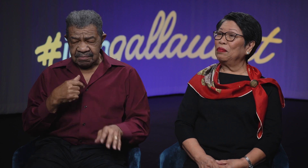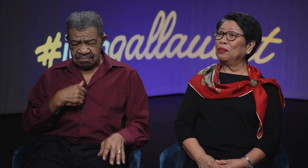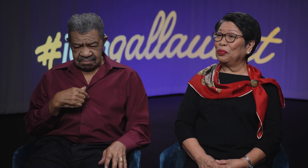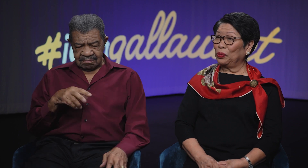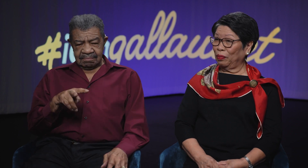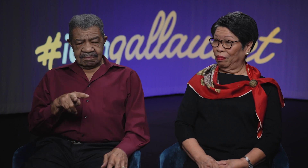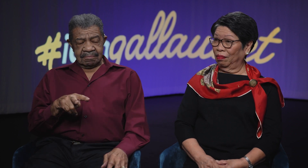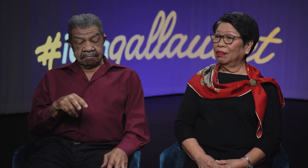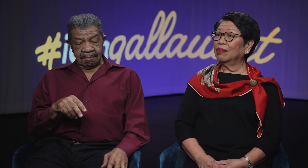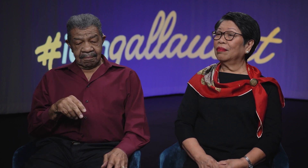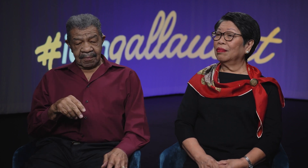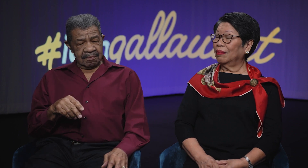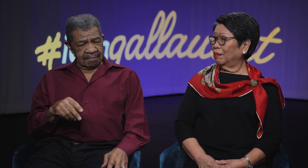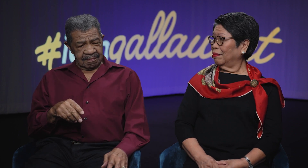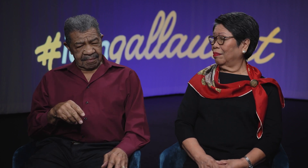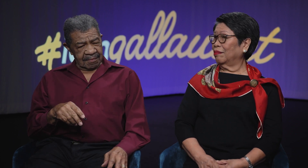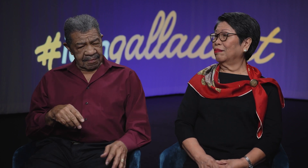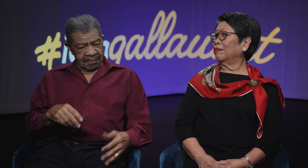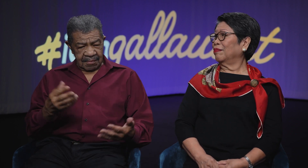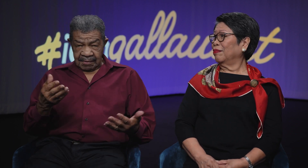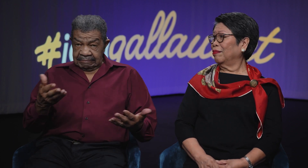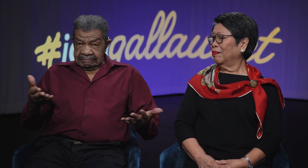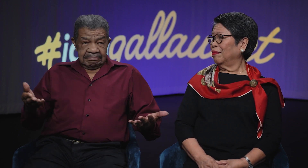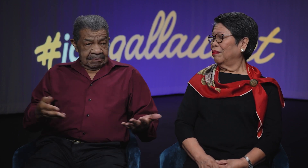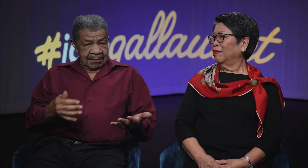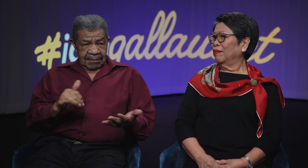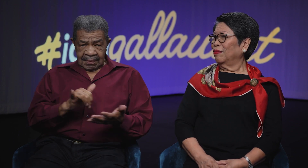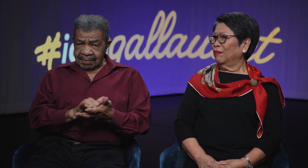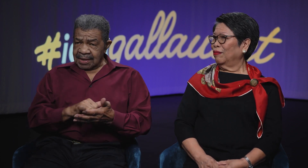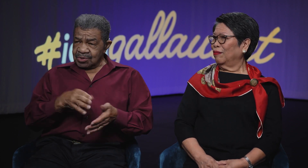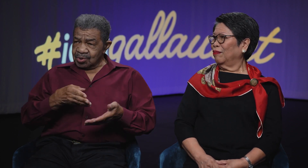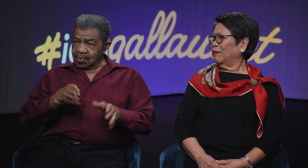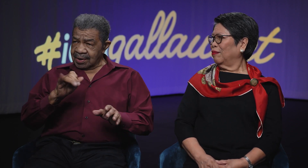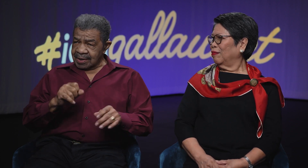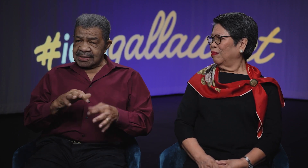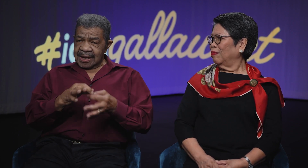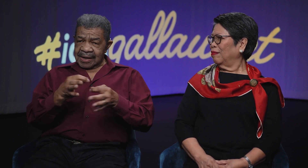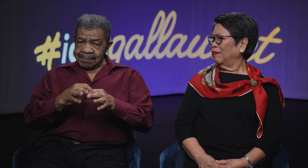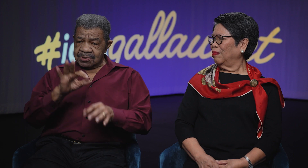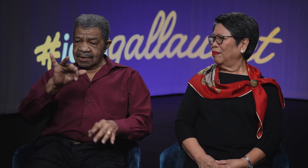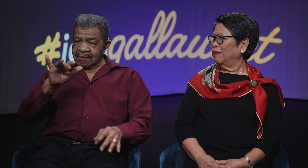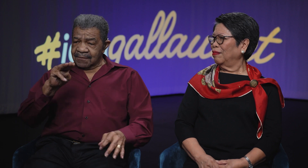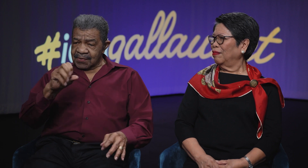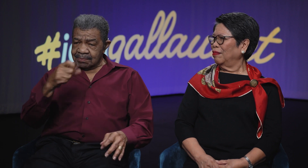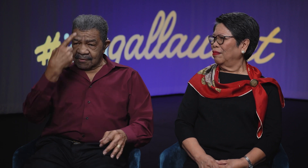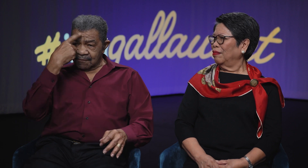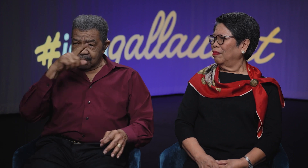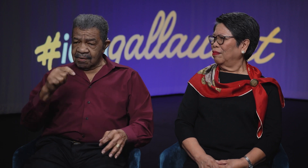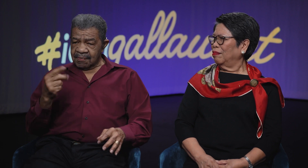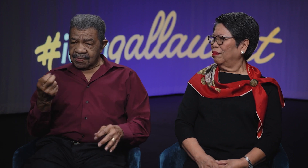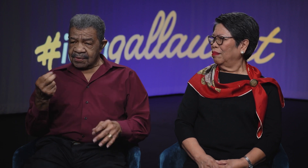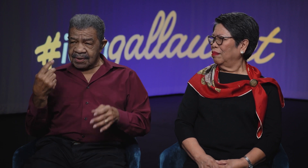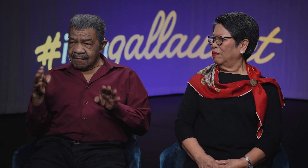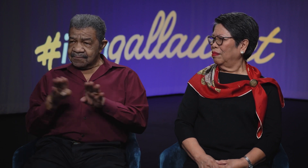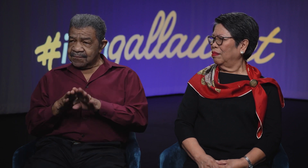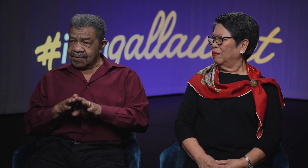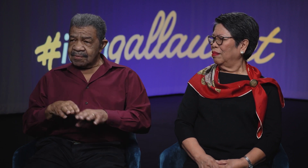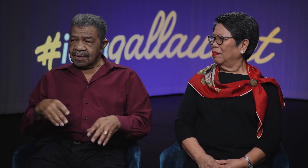I was taken aback and said that's the way it is, Captioned Films for the Deaf.